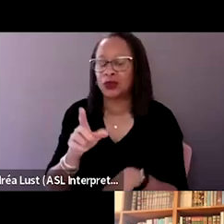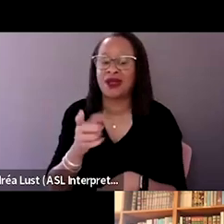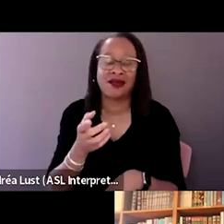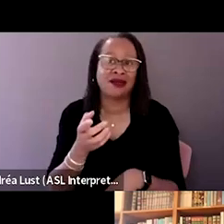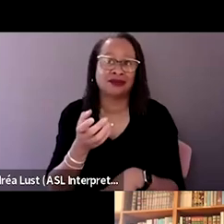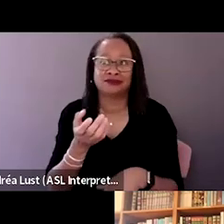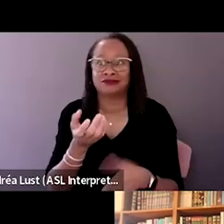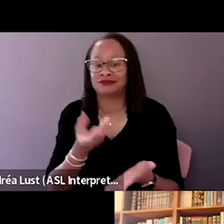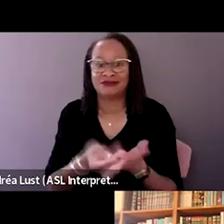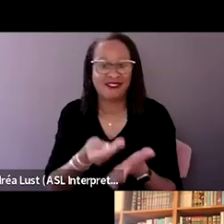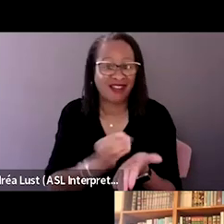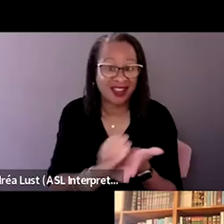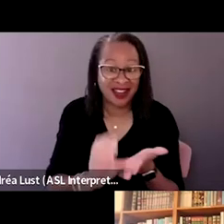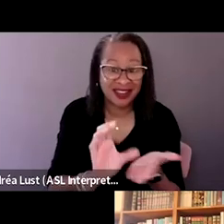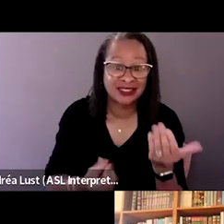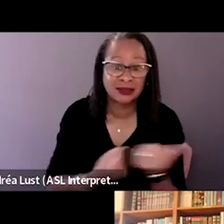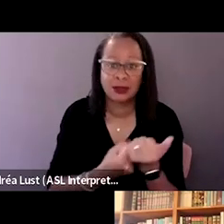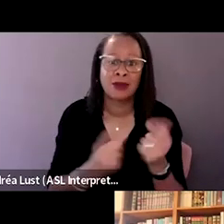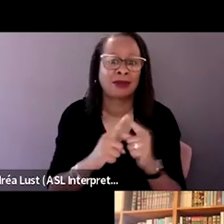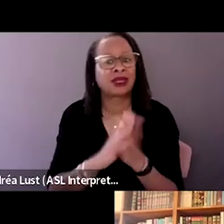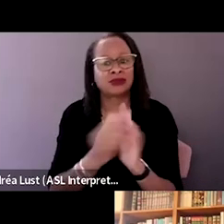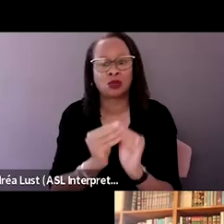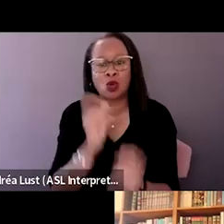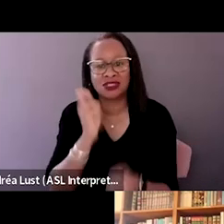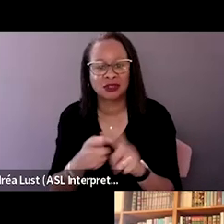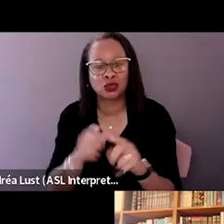but it's more and more difficult to access